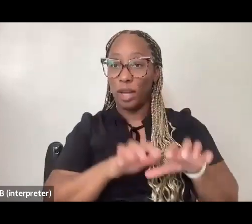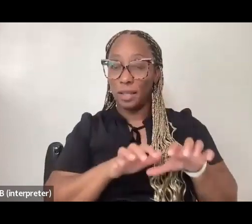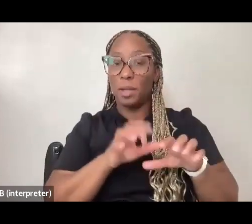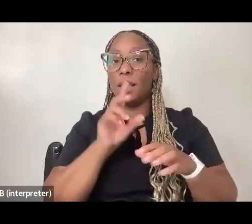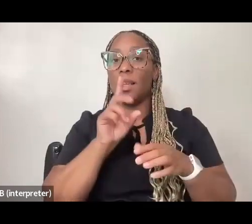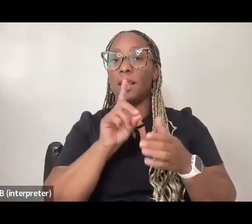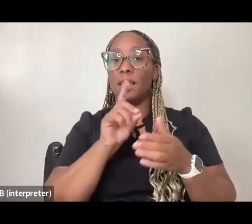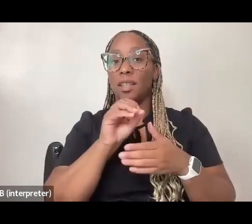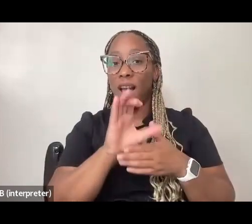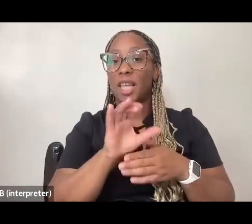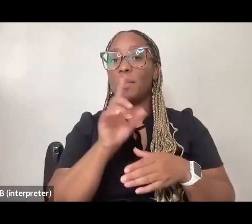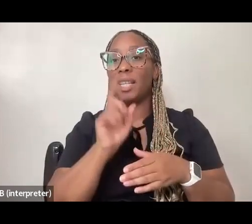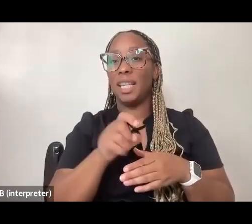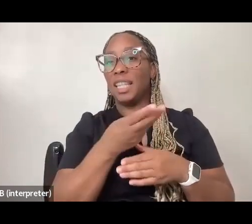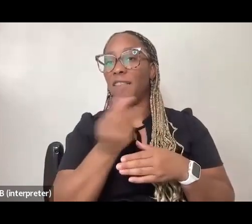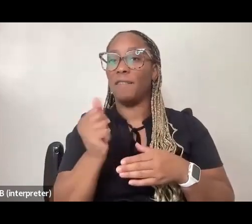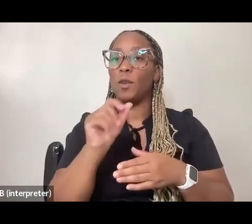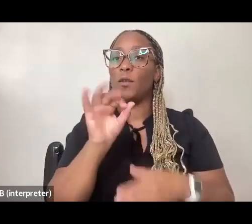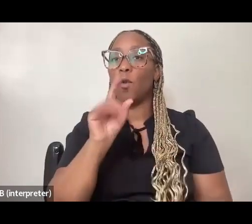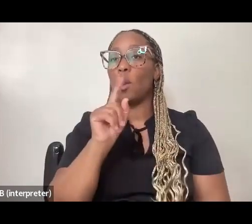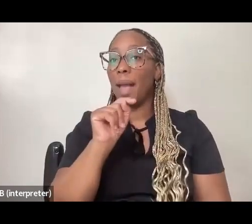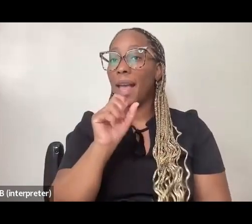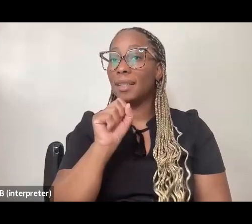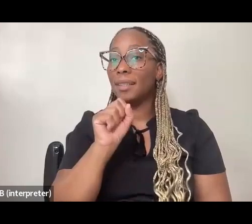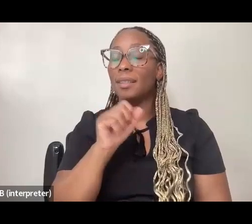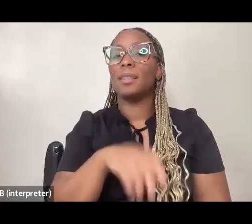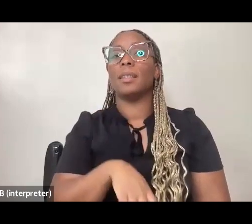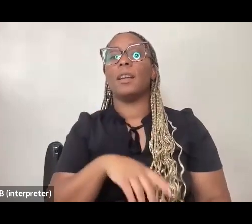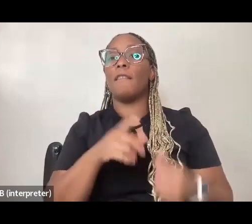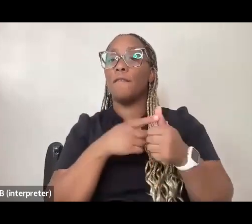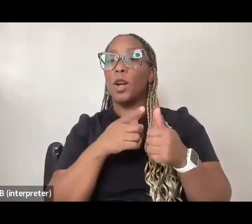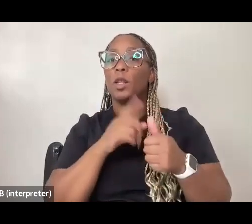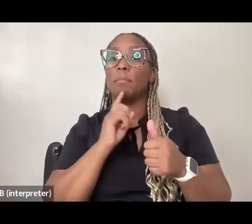going to need to have a few formatting features. First, make sure your document is accessible